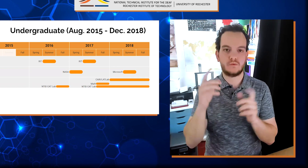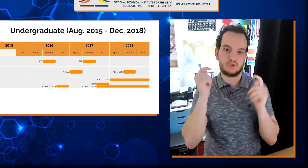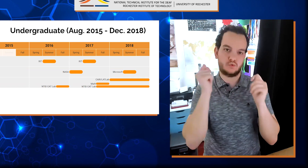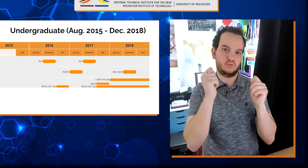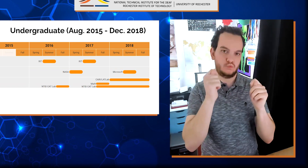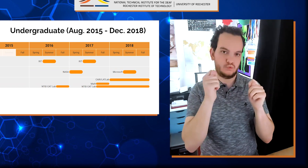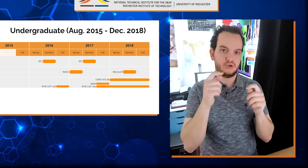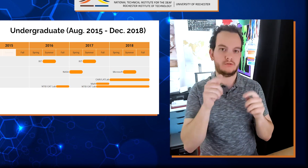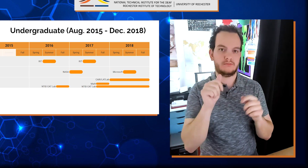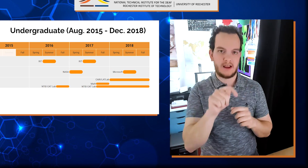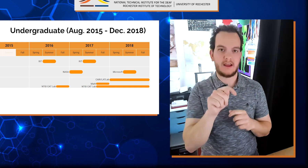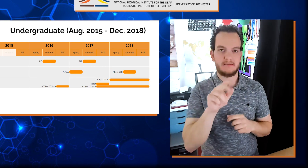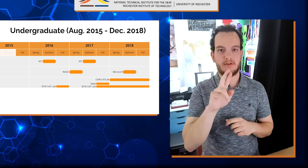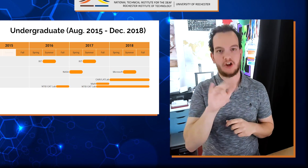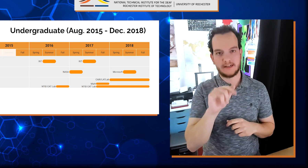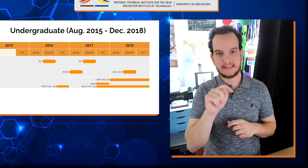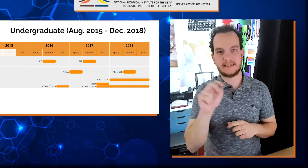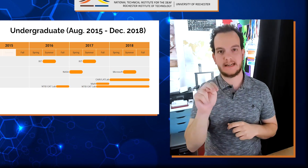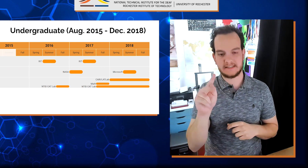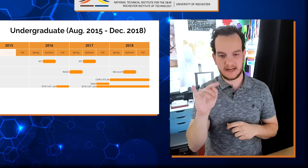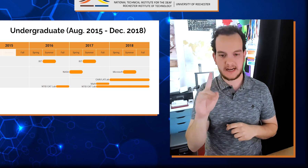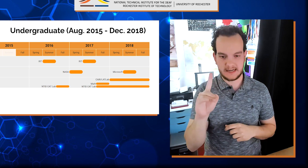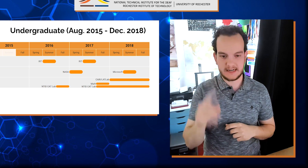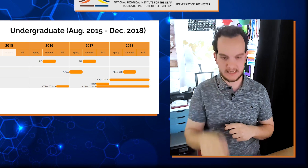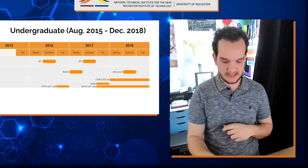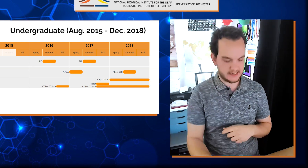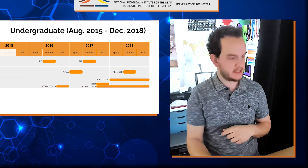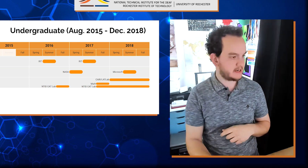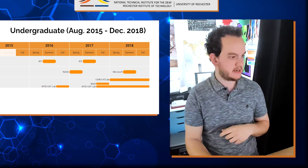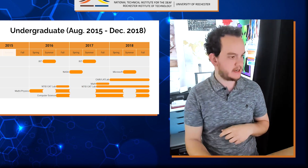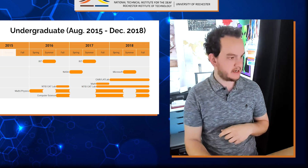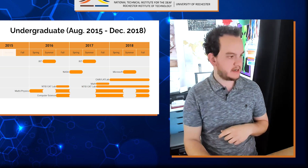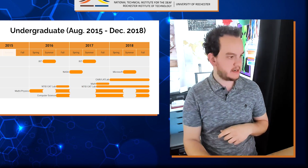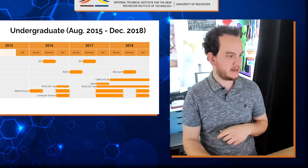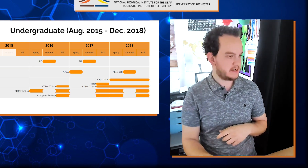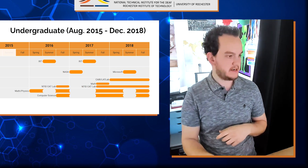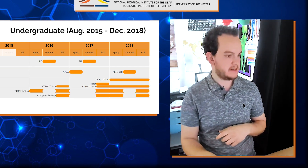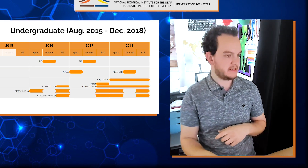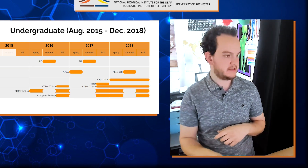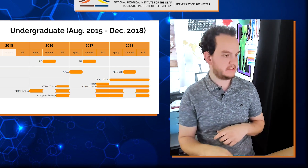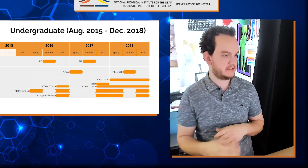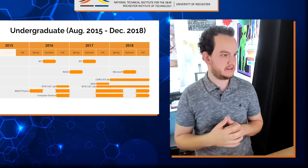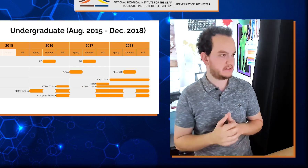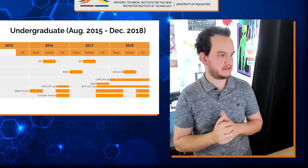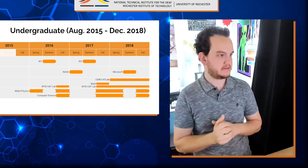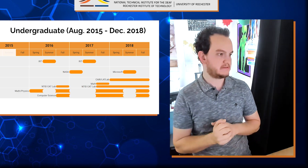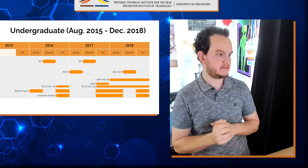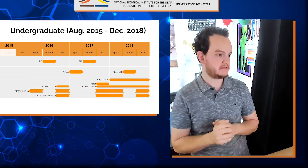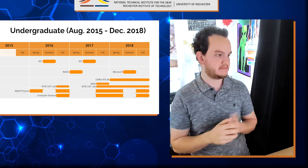I also was a tutor for RIT and NTID as an undergrad.